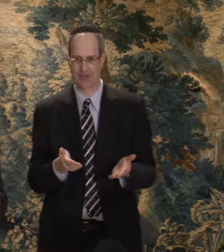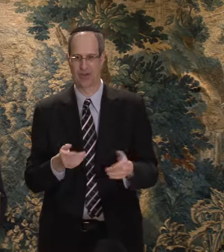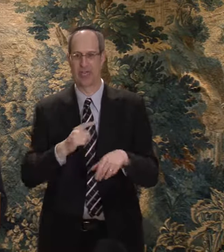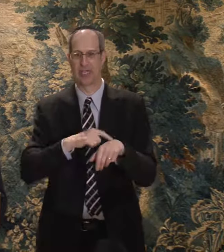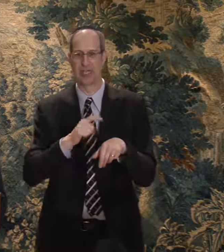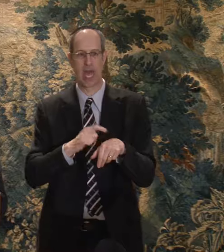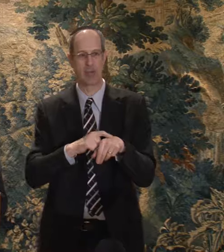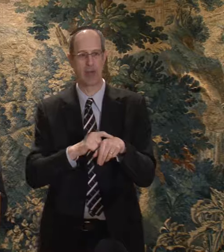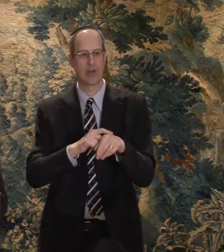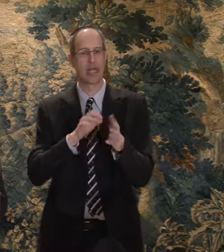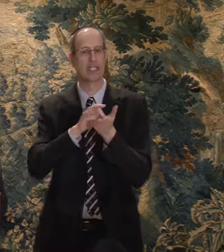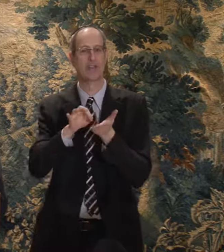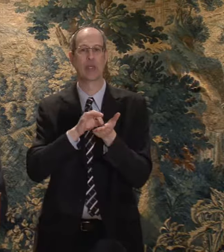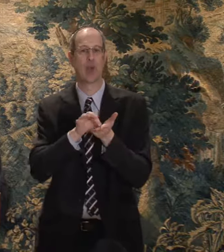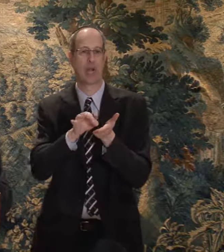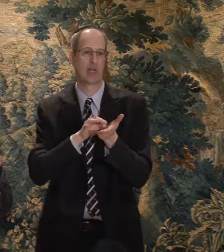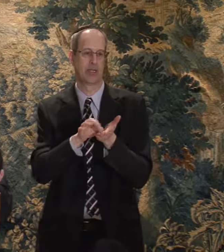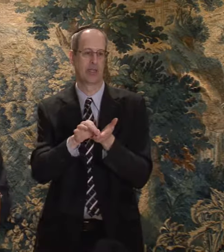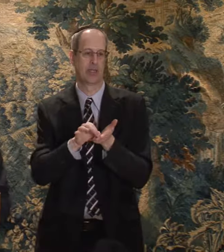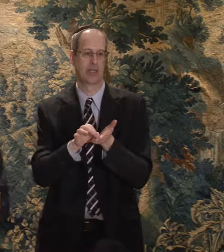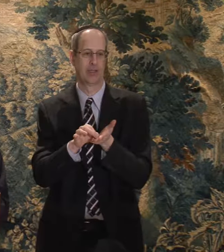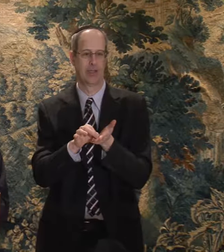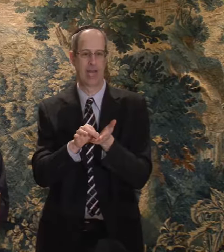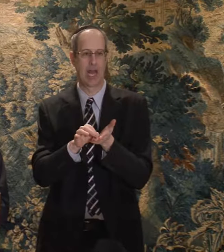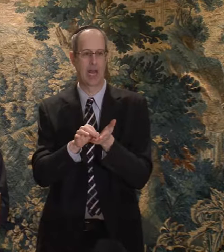Spira and thus one of our revered in a series